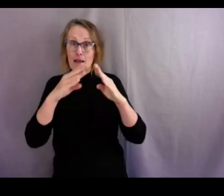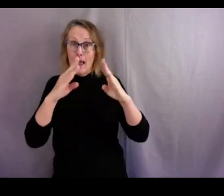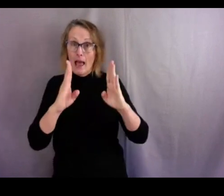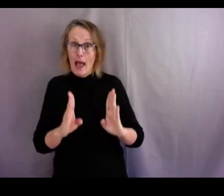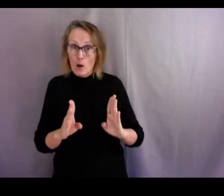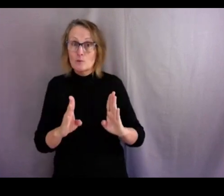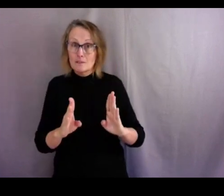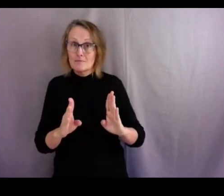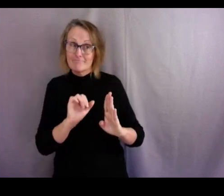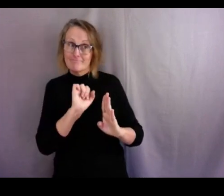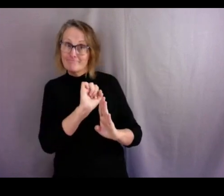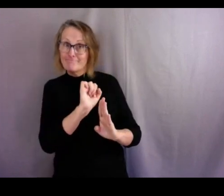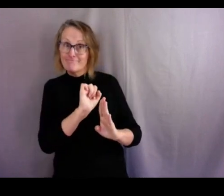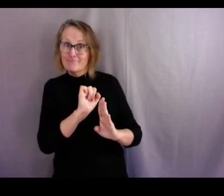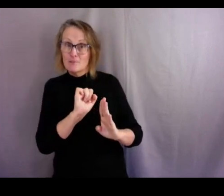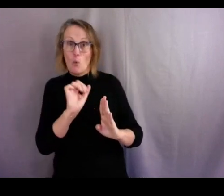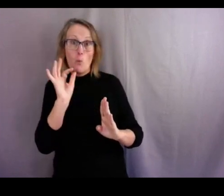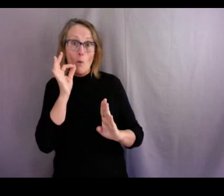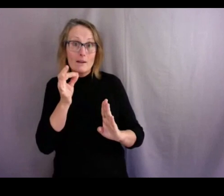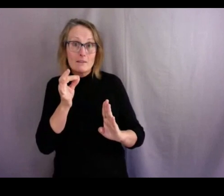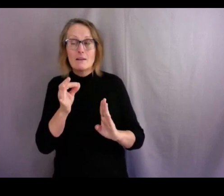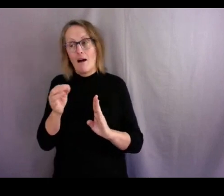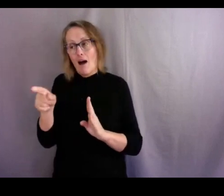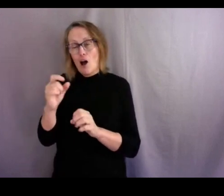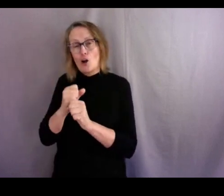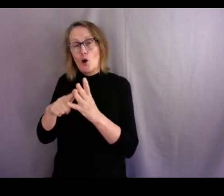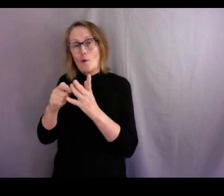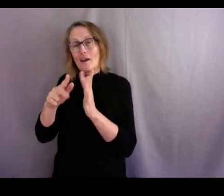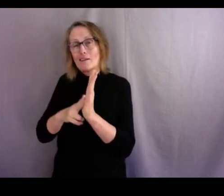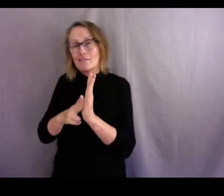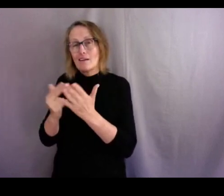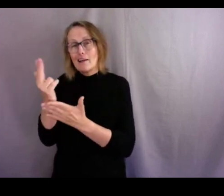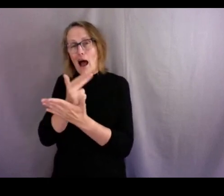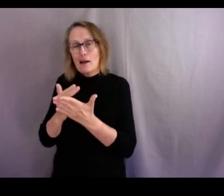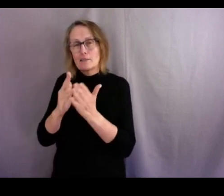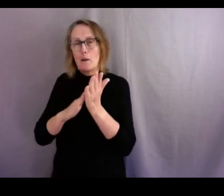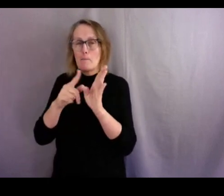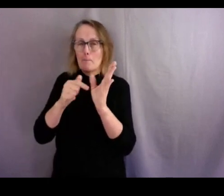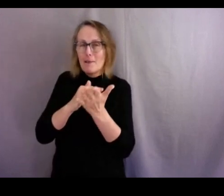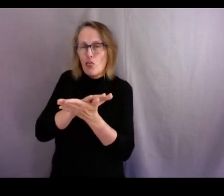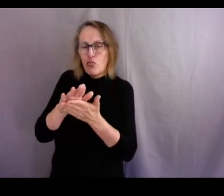Gauguin sure was an artist of myth and dream, but also an artist of colonial bungalows.